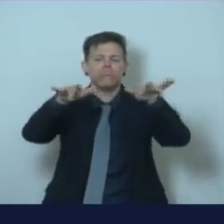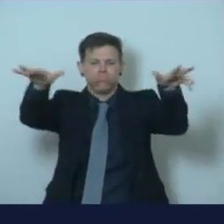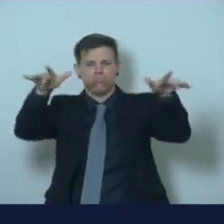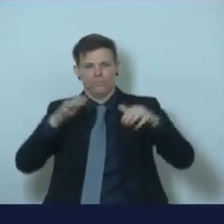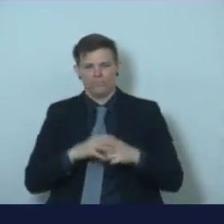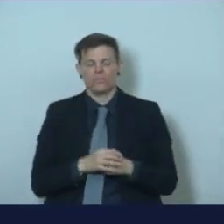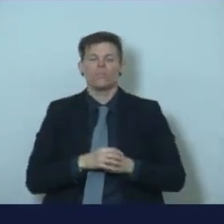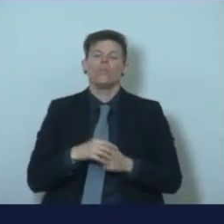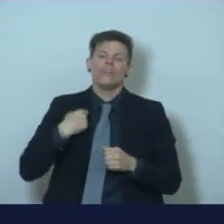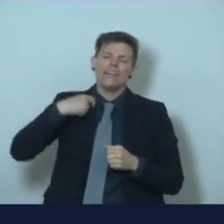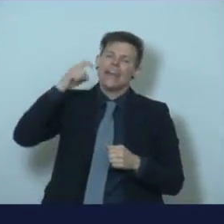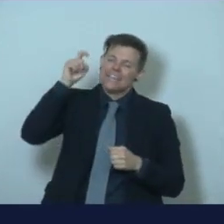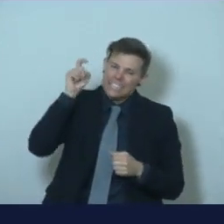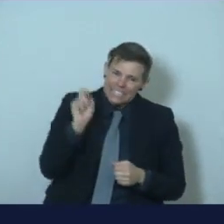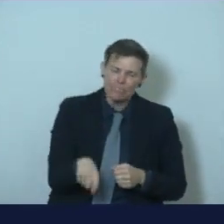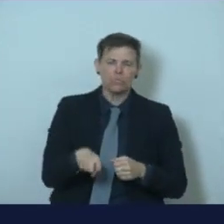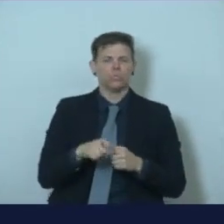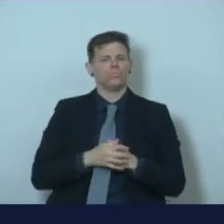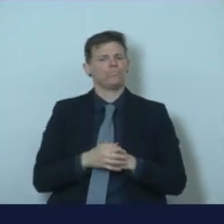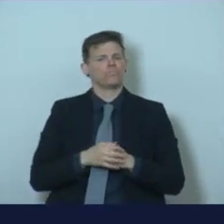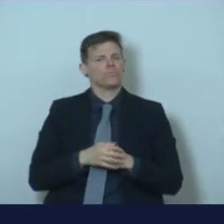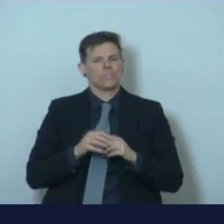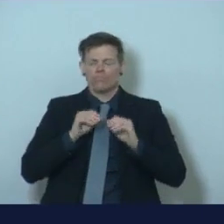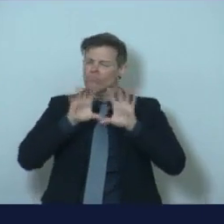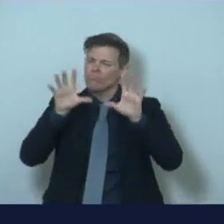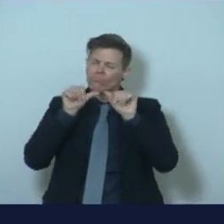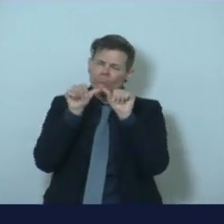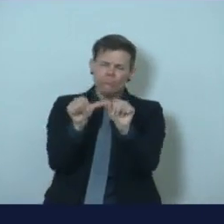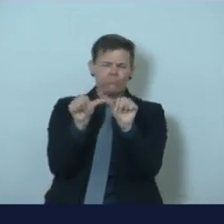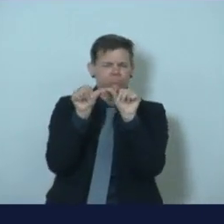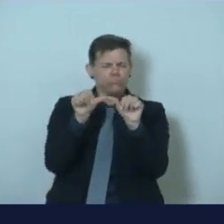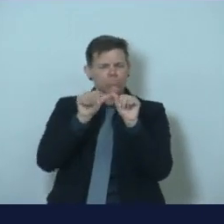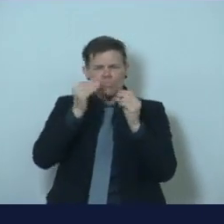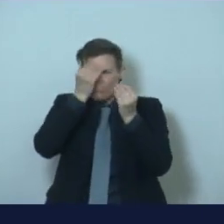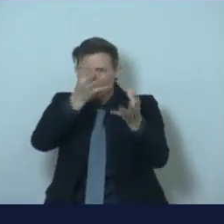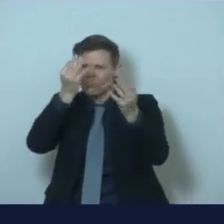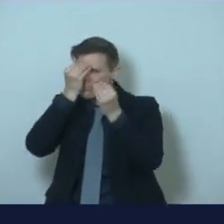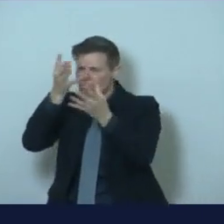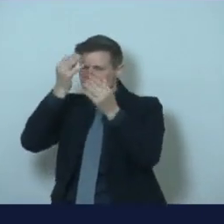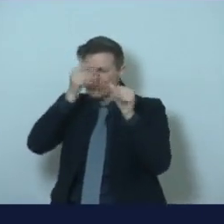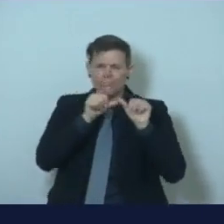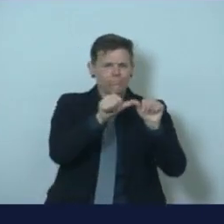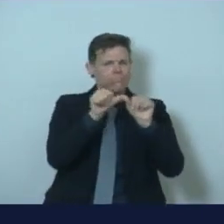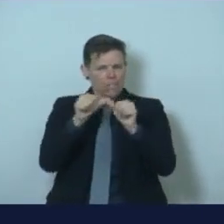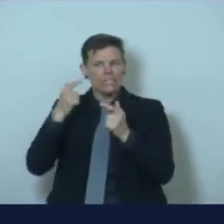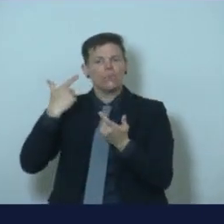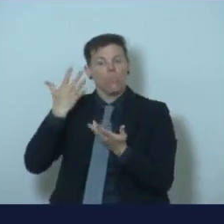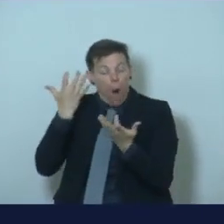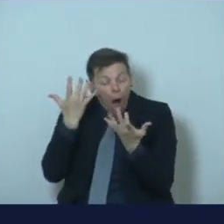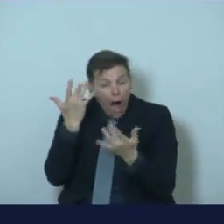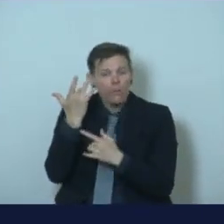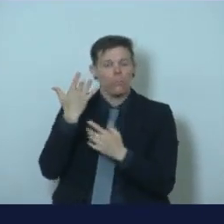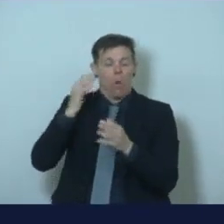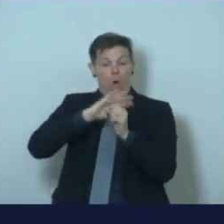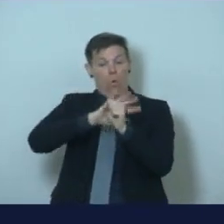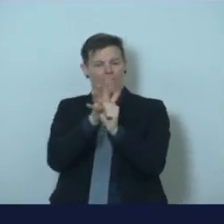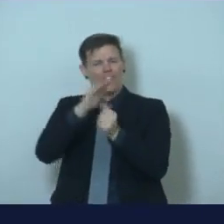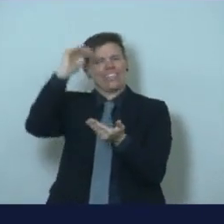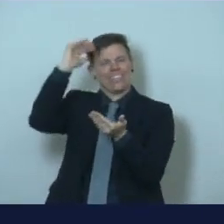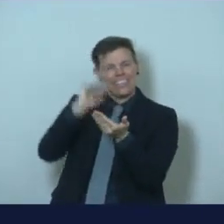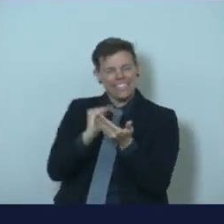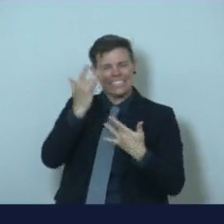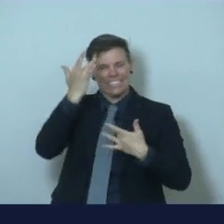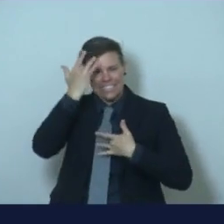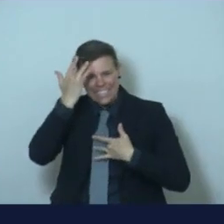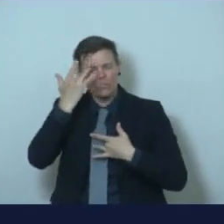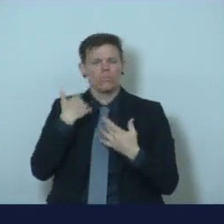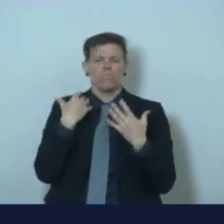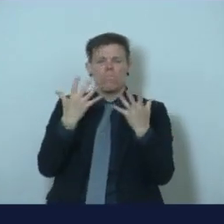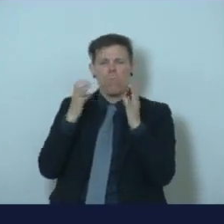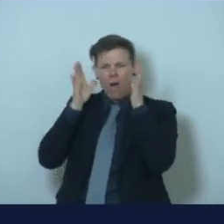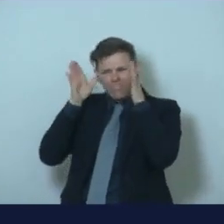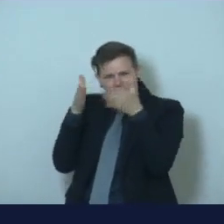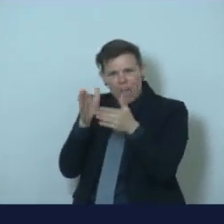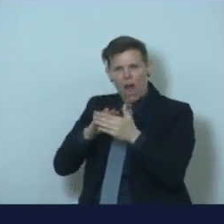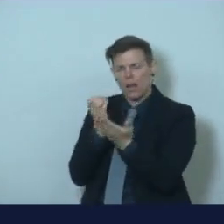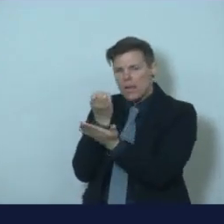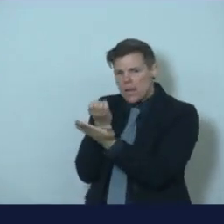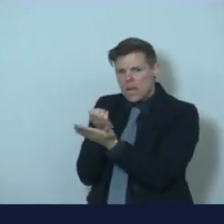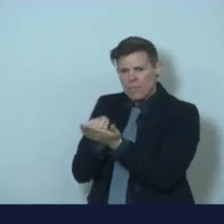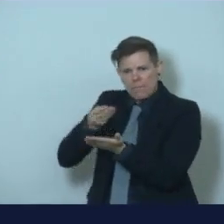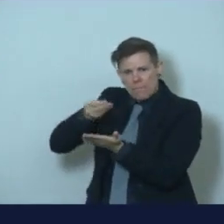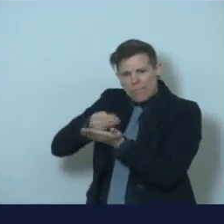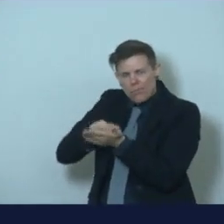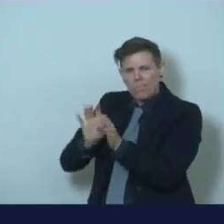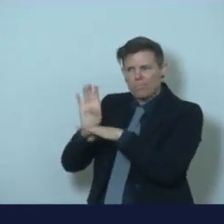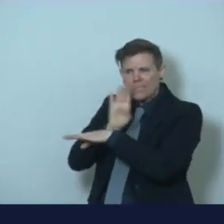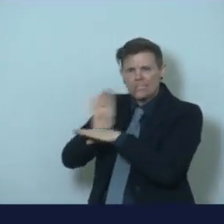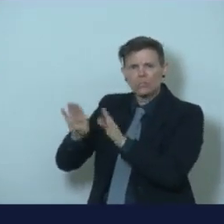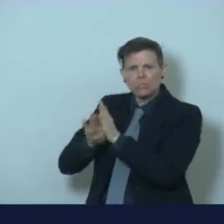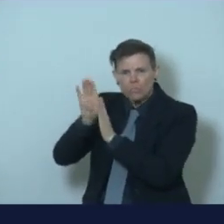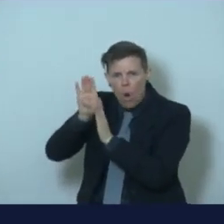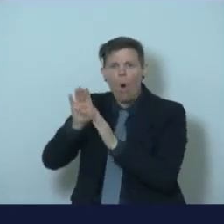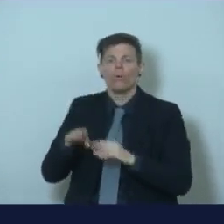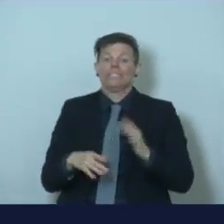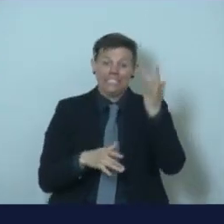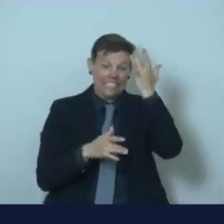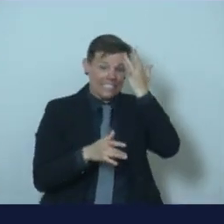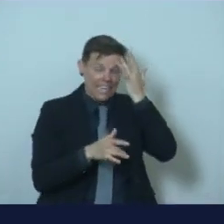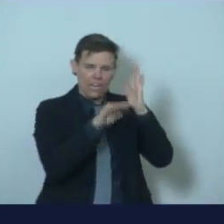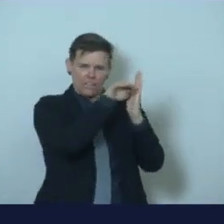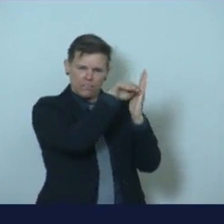WE HAVE TO NO MATTER WHAT IS HAPPENING AND INFECTION RATE AND THEY SHOULD, WE ARE WORKING TOWARD THAT AND MITIGATE SHOULD DECLINE AND THAT WE WANT TO LACK AT ECONOMIC RECOVERY ASPECTS